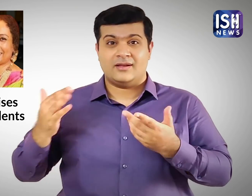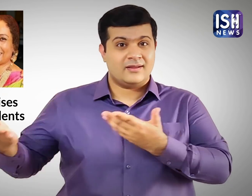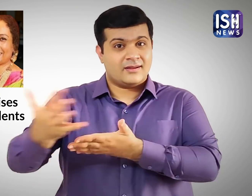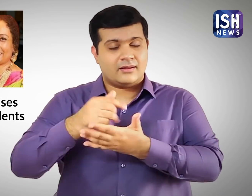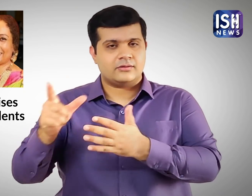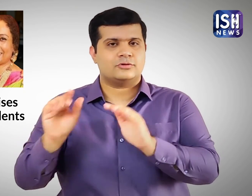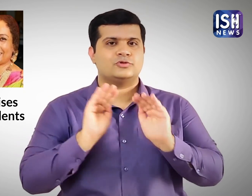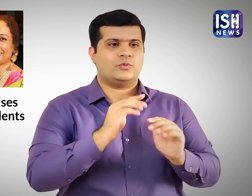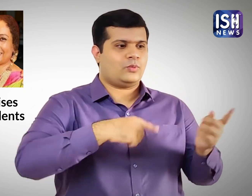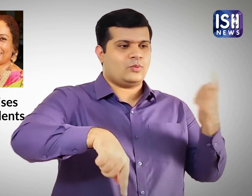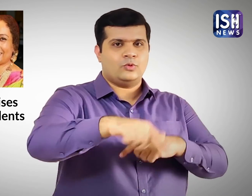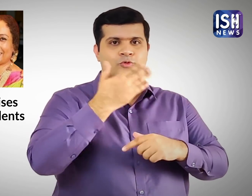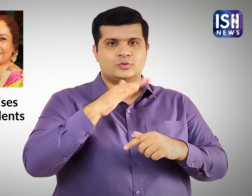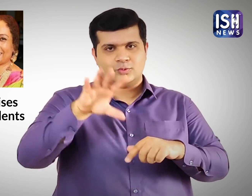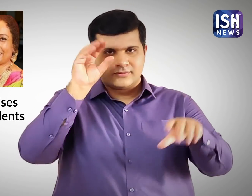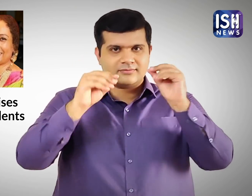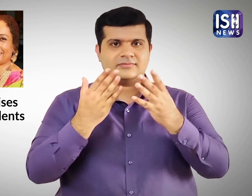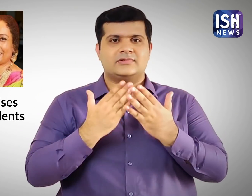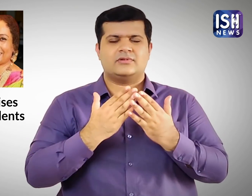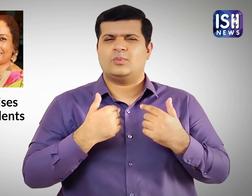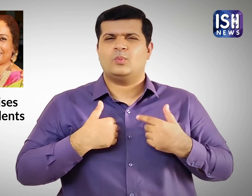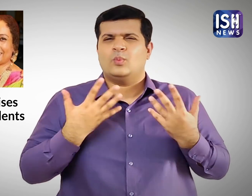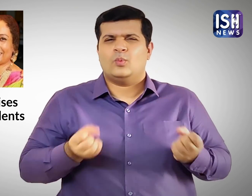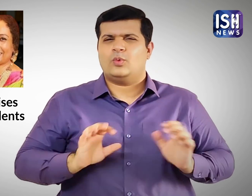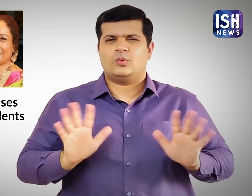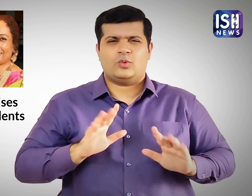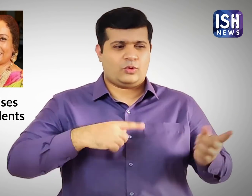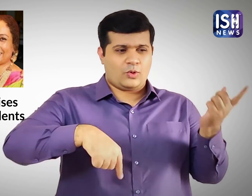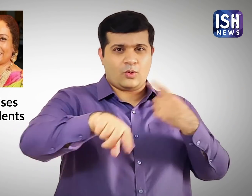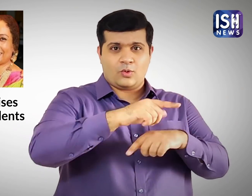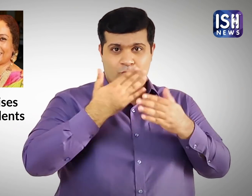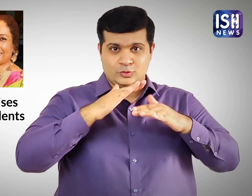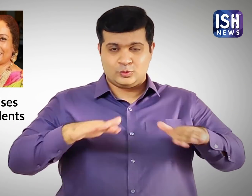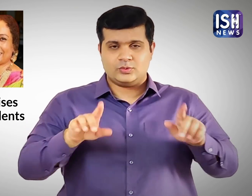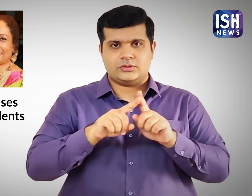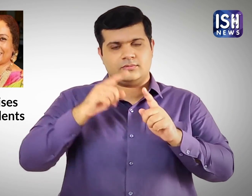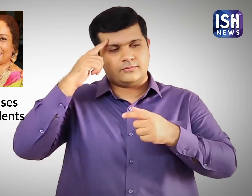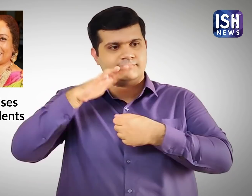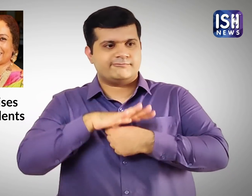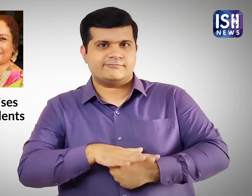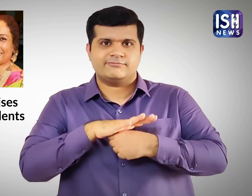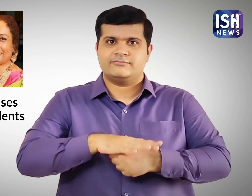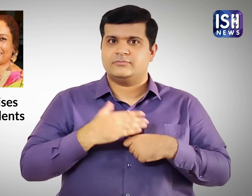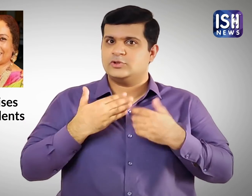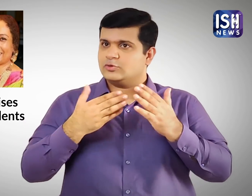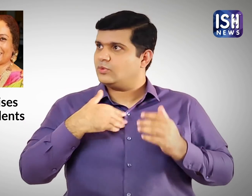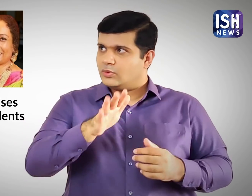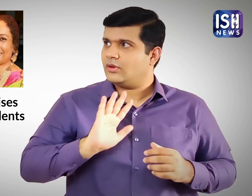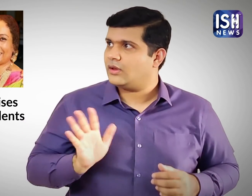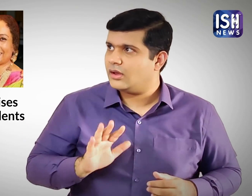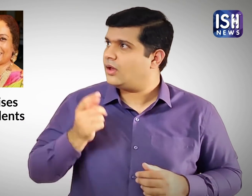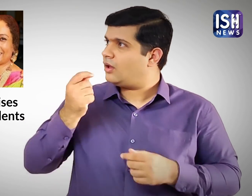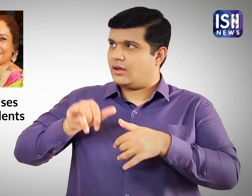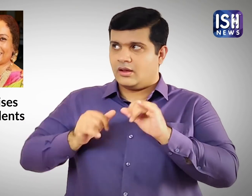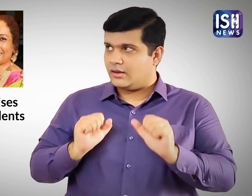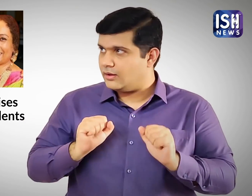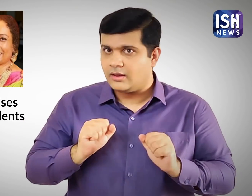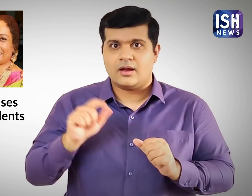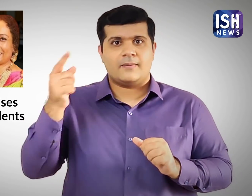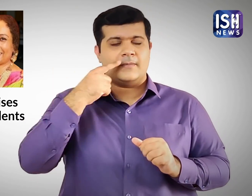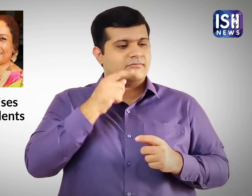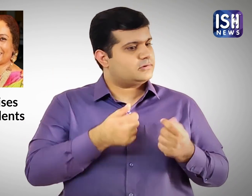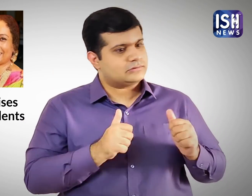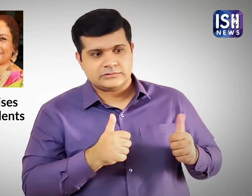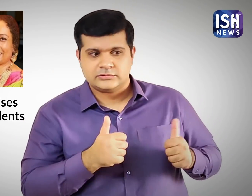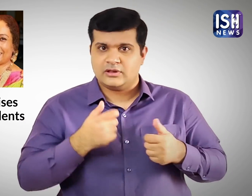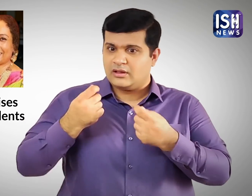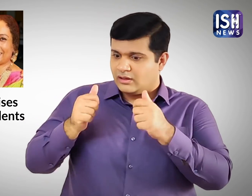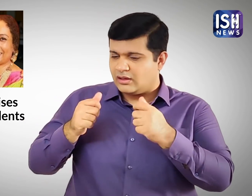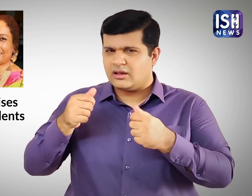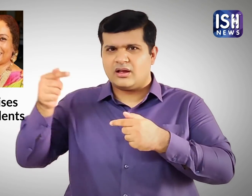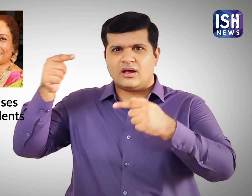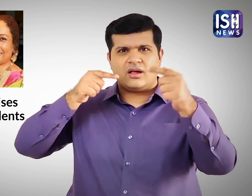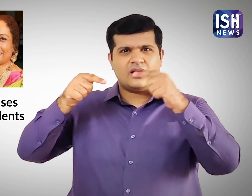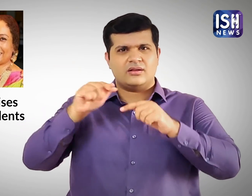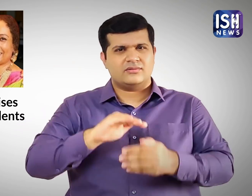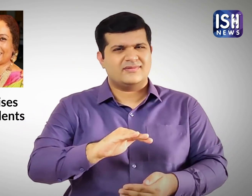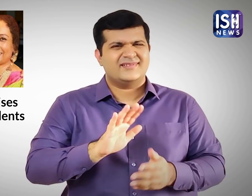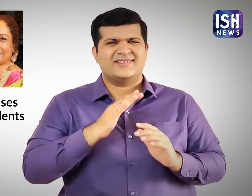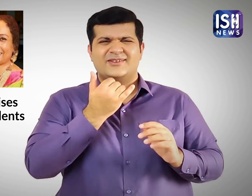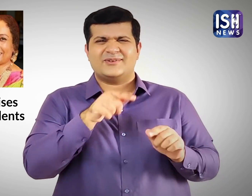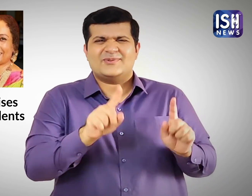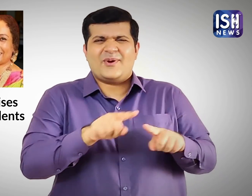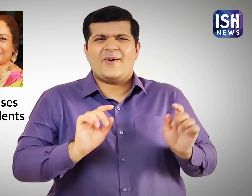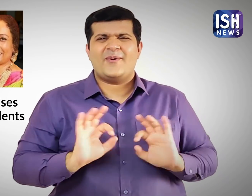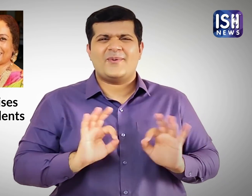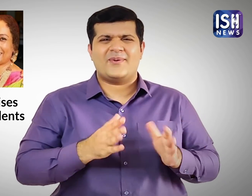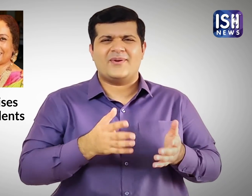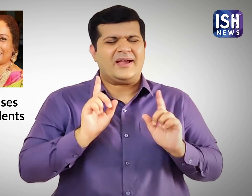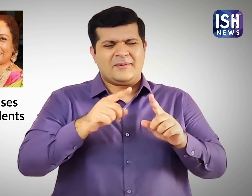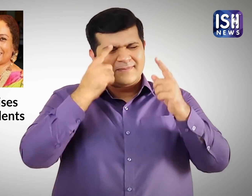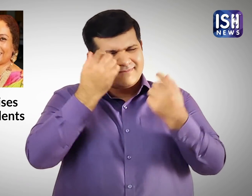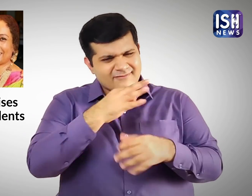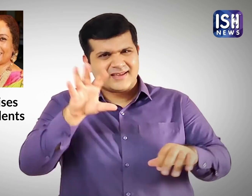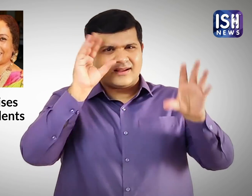The school wants the students to remain stress-free about the fees.